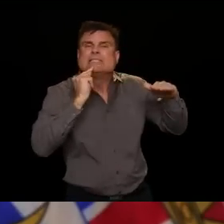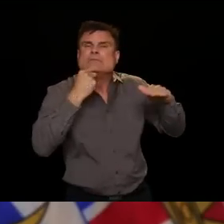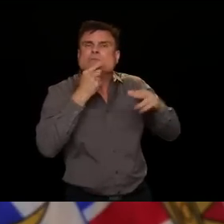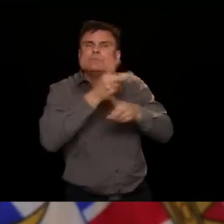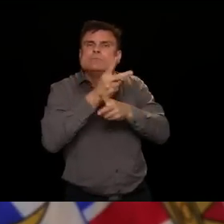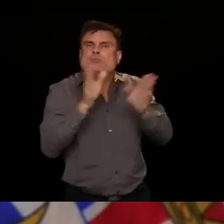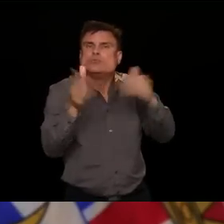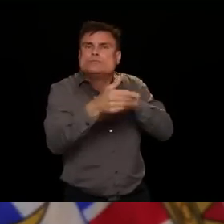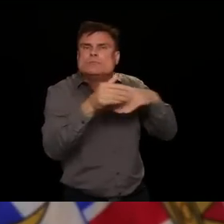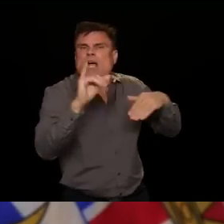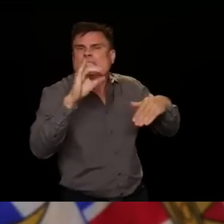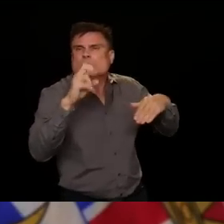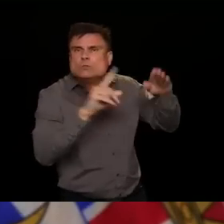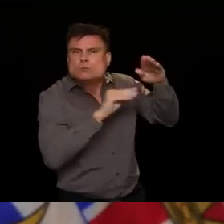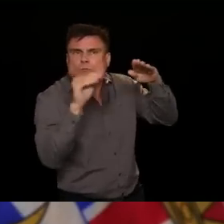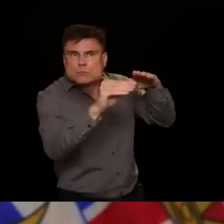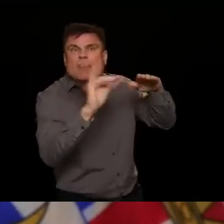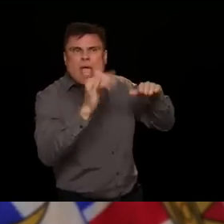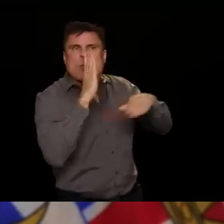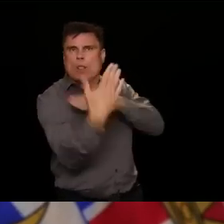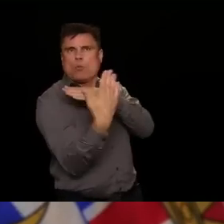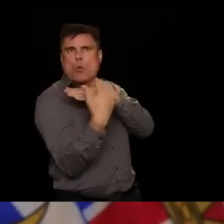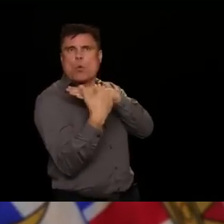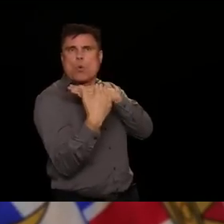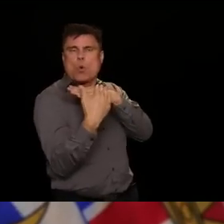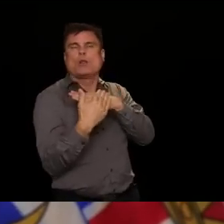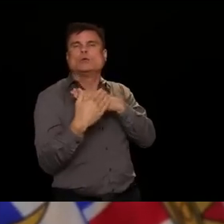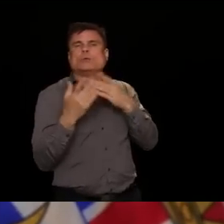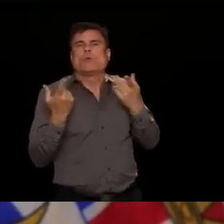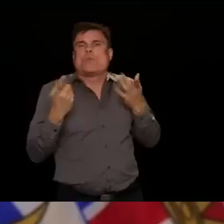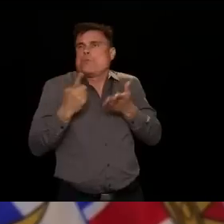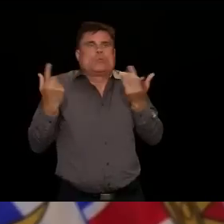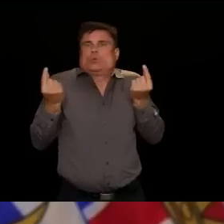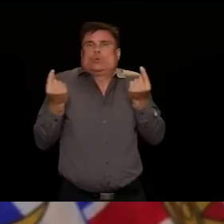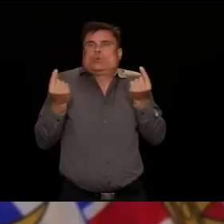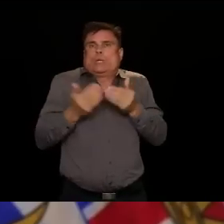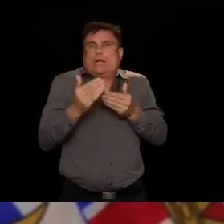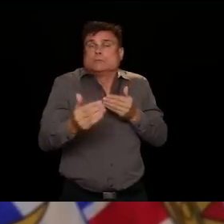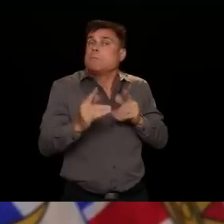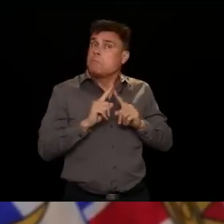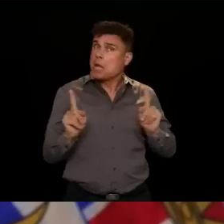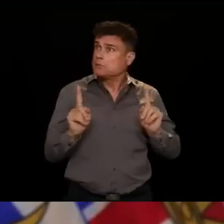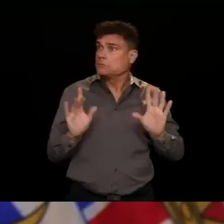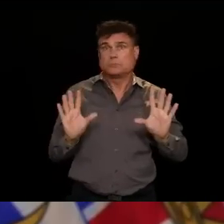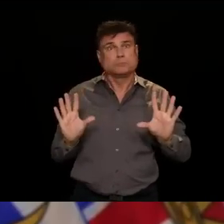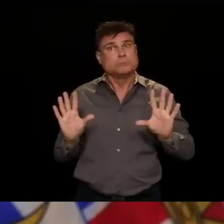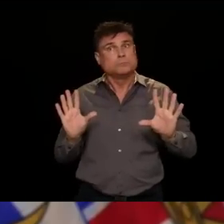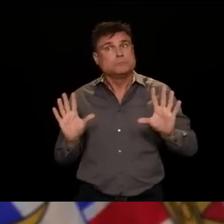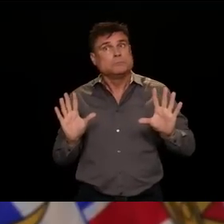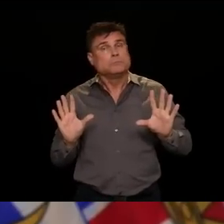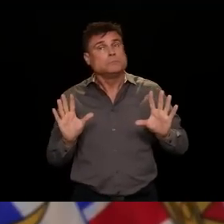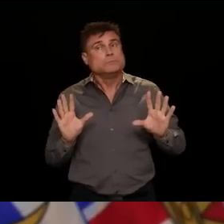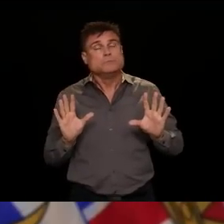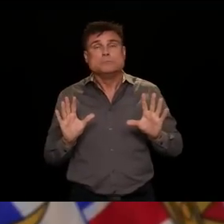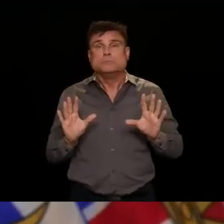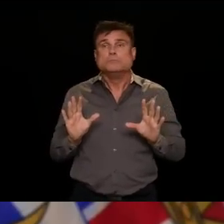we know what to do and we can do it in all of the places we are expanding into. It doesn't change the foundation we have